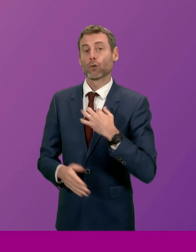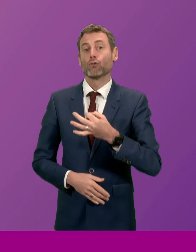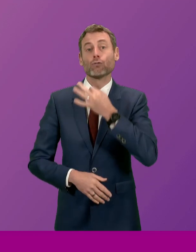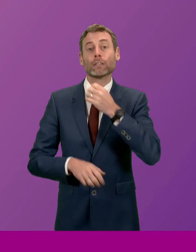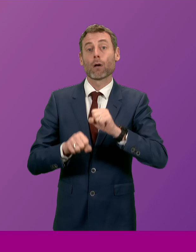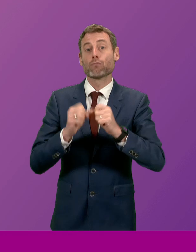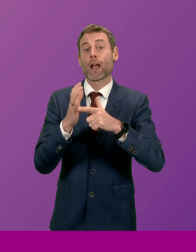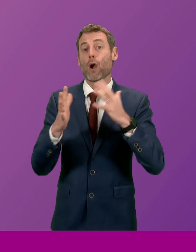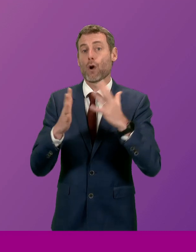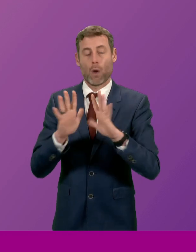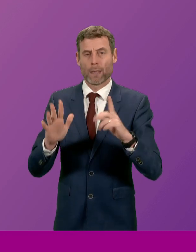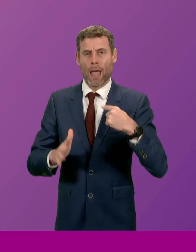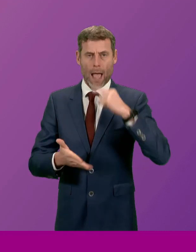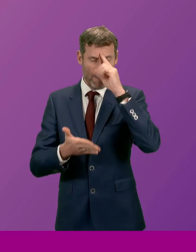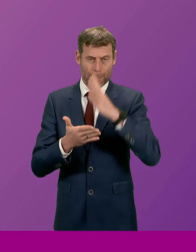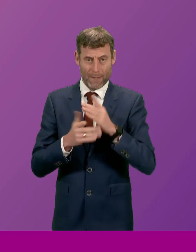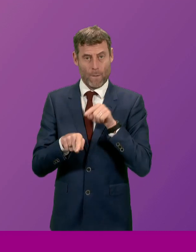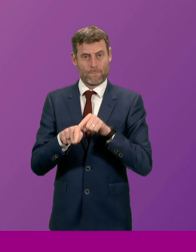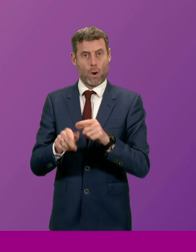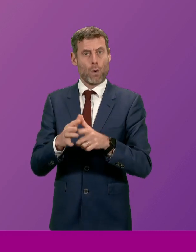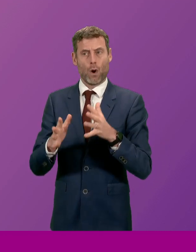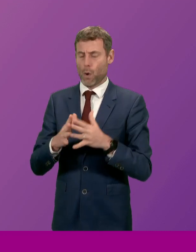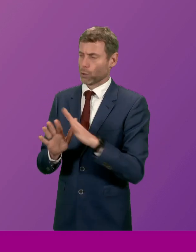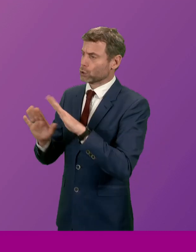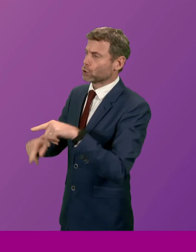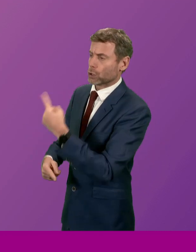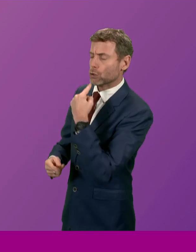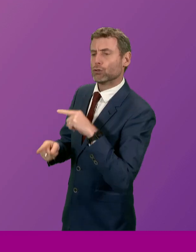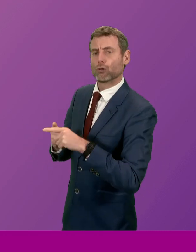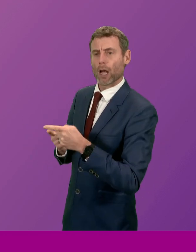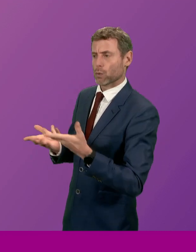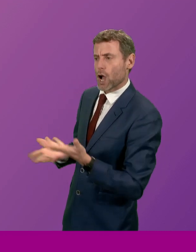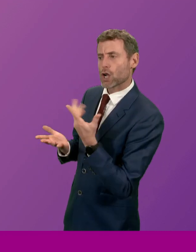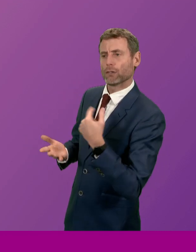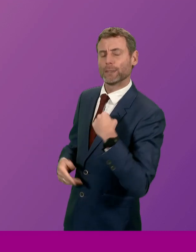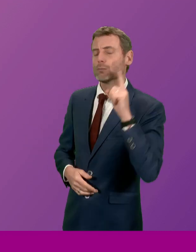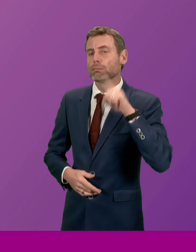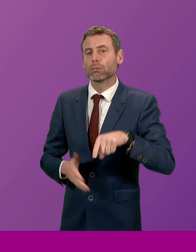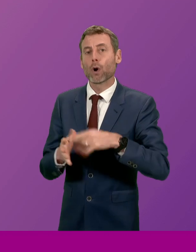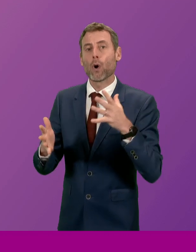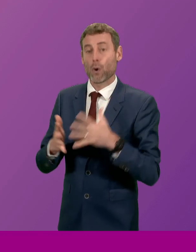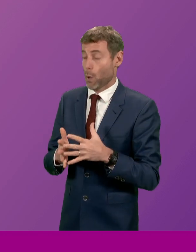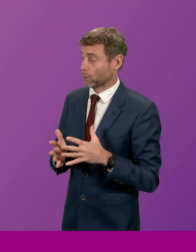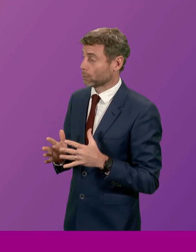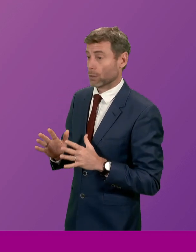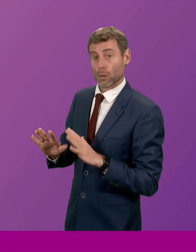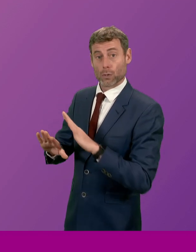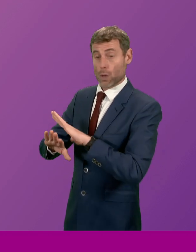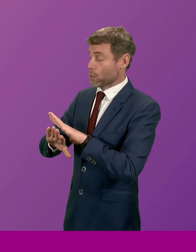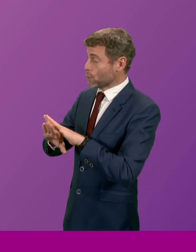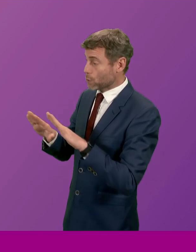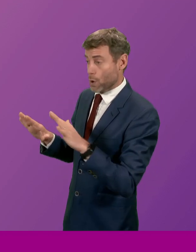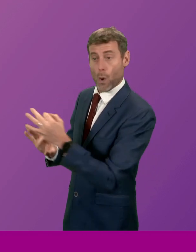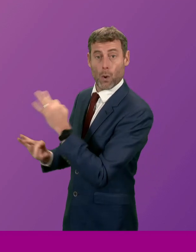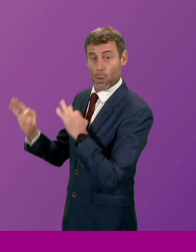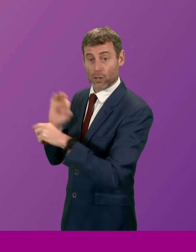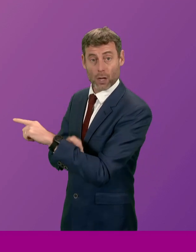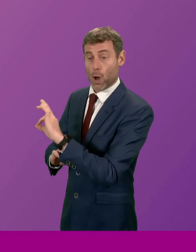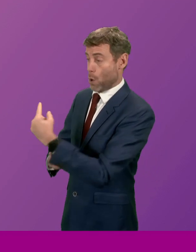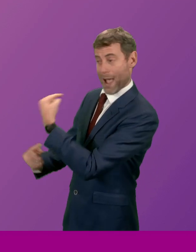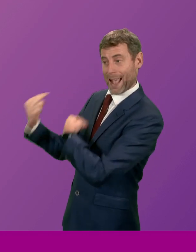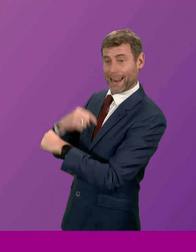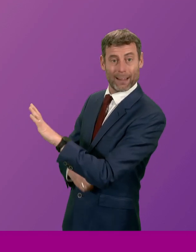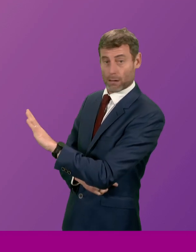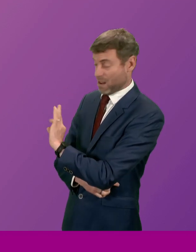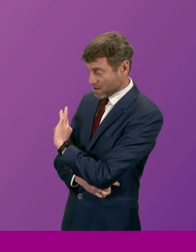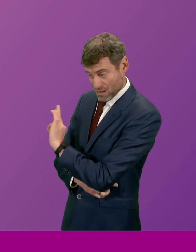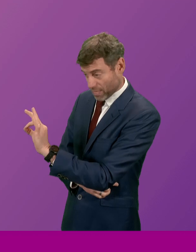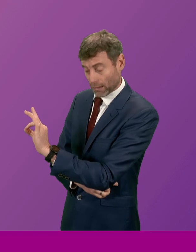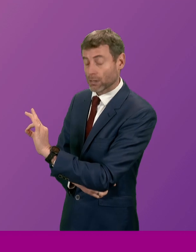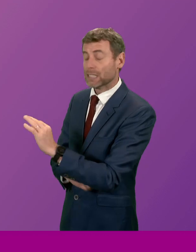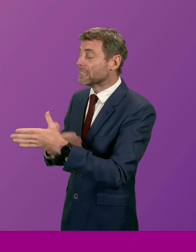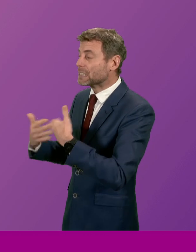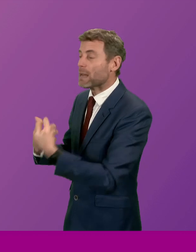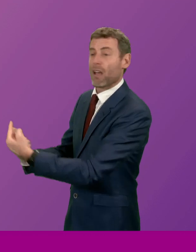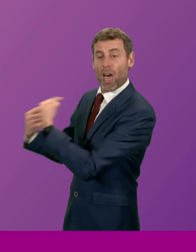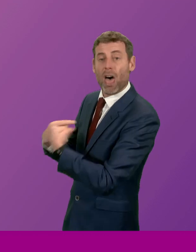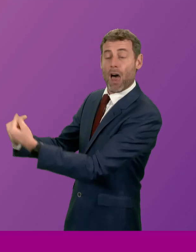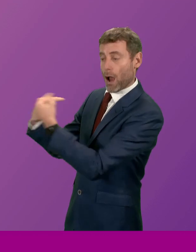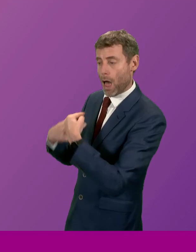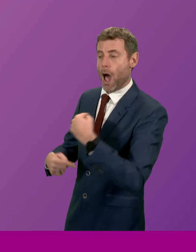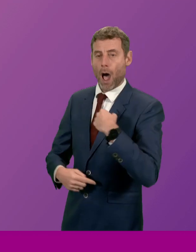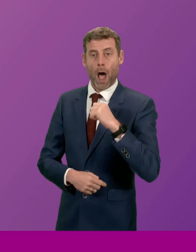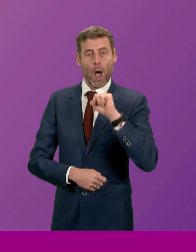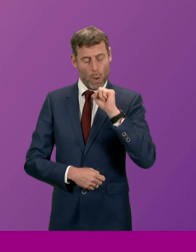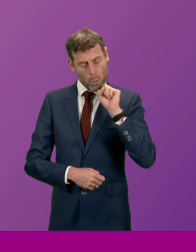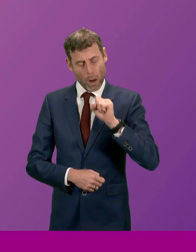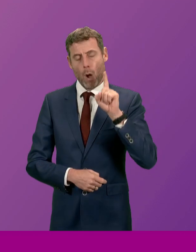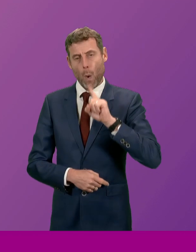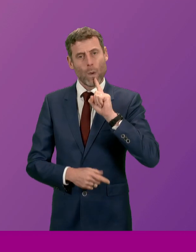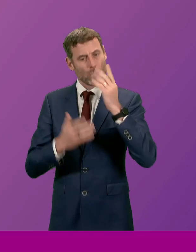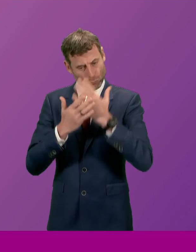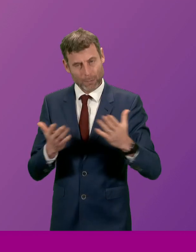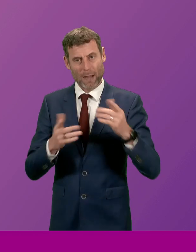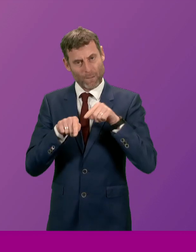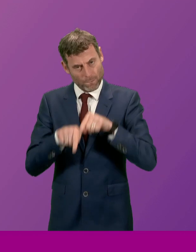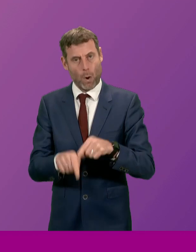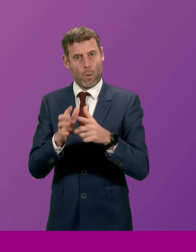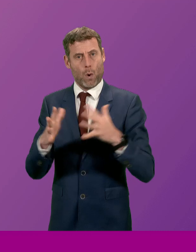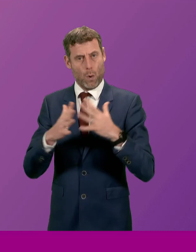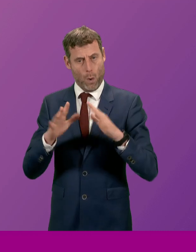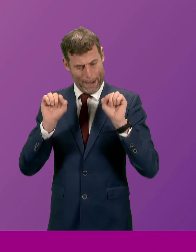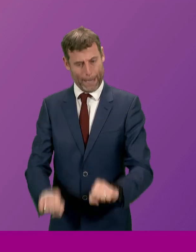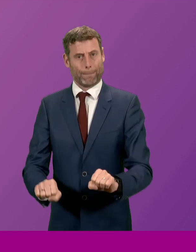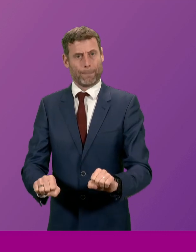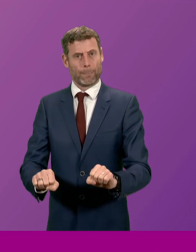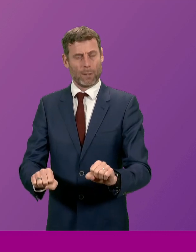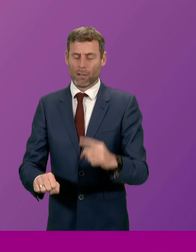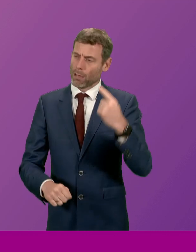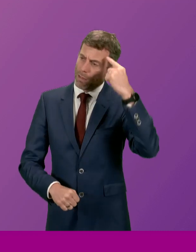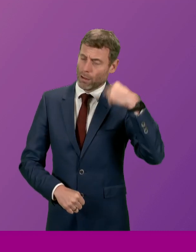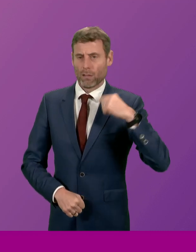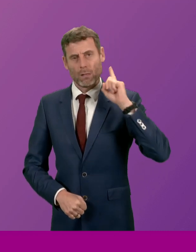the rule of law, and nobody will persuade me to break the rule of law in the Parliament.